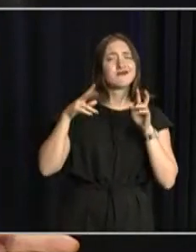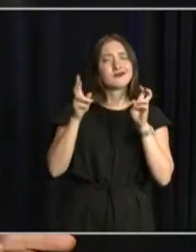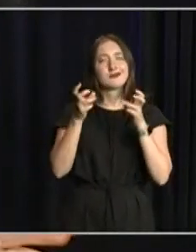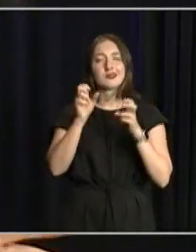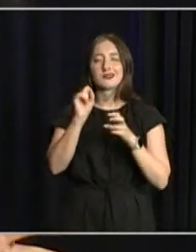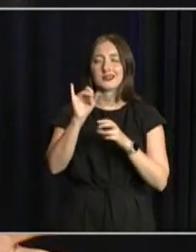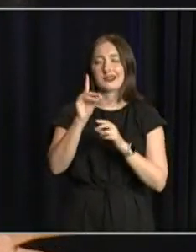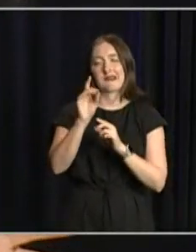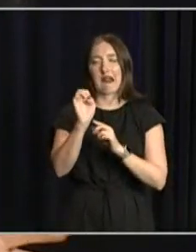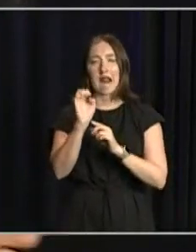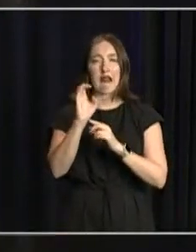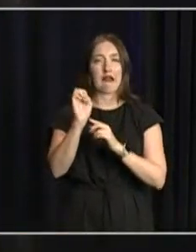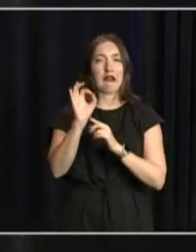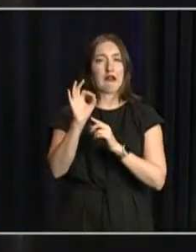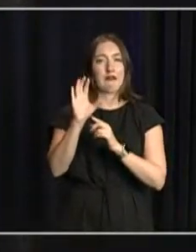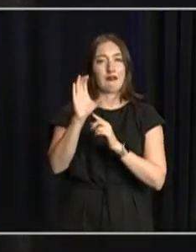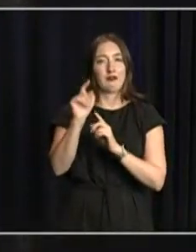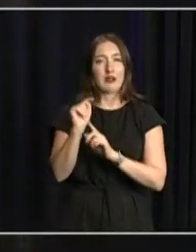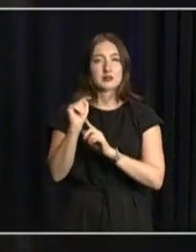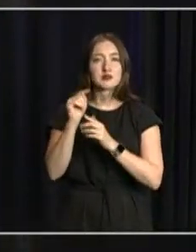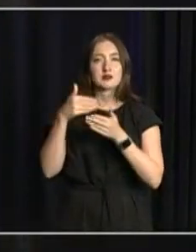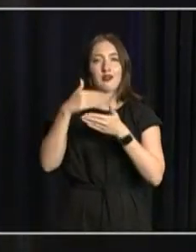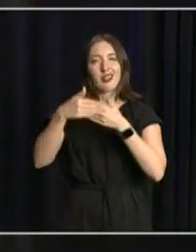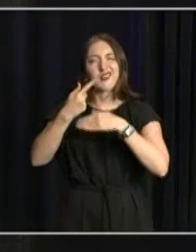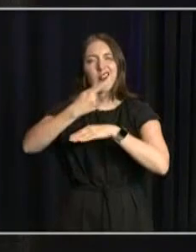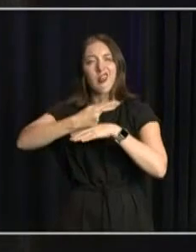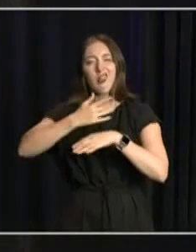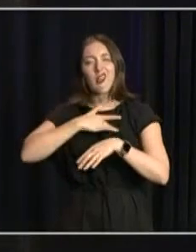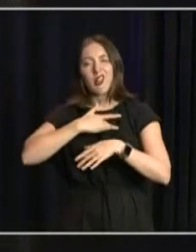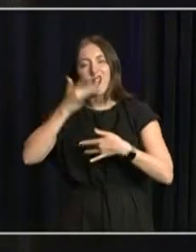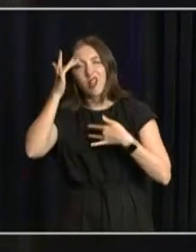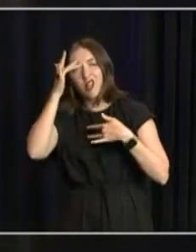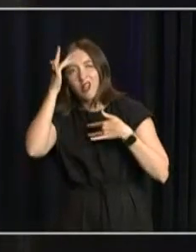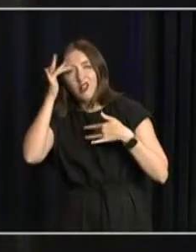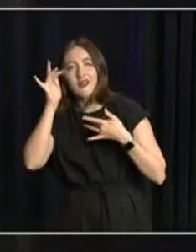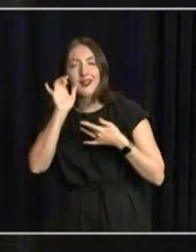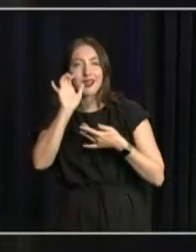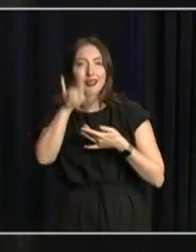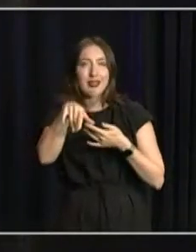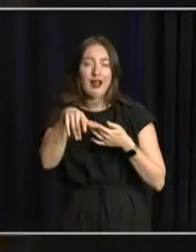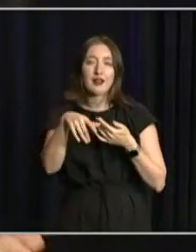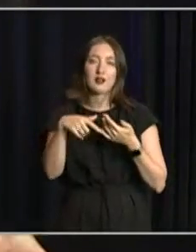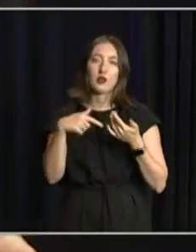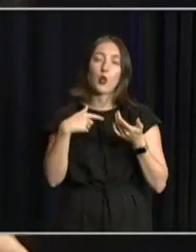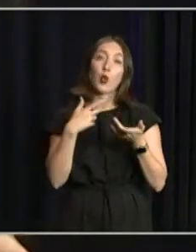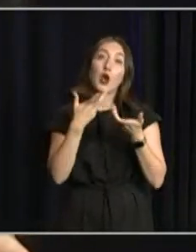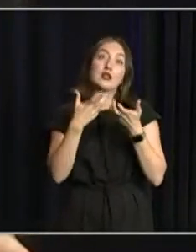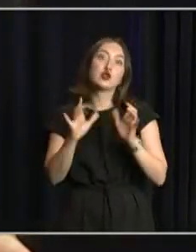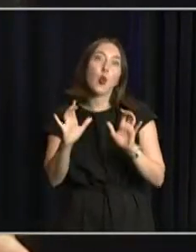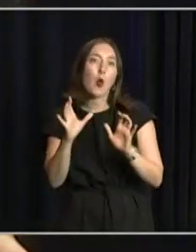but also the usual whole sentences. I don't want to miss work because of side effects,